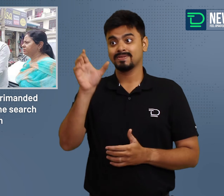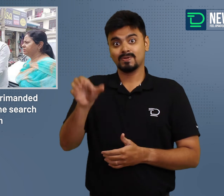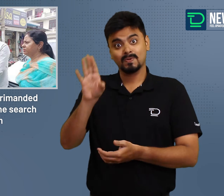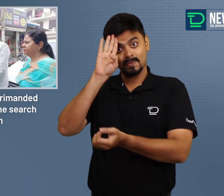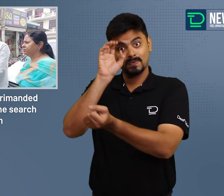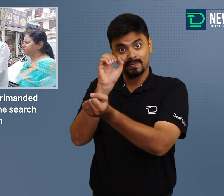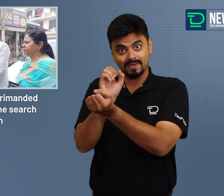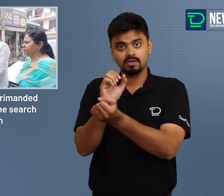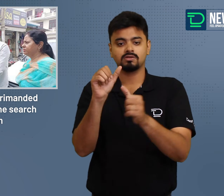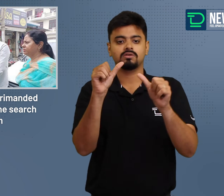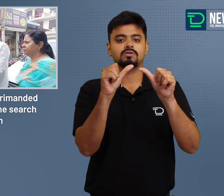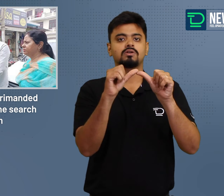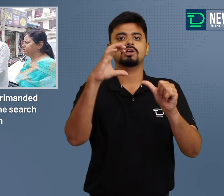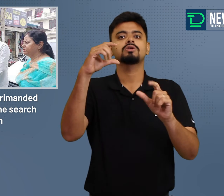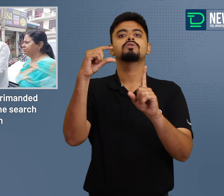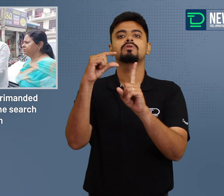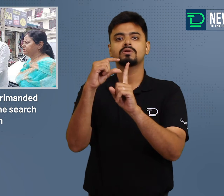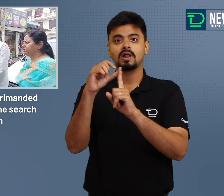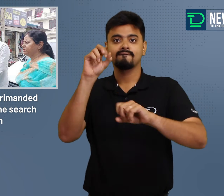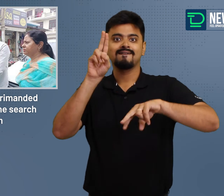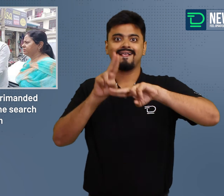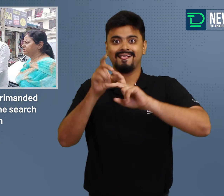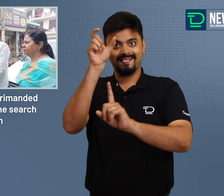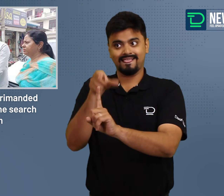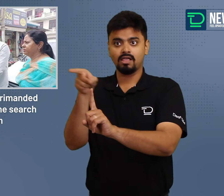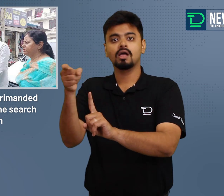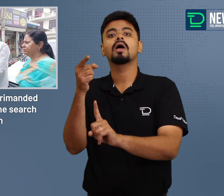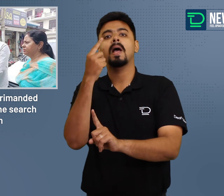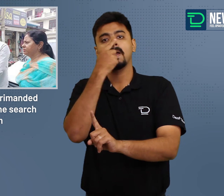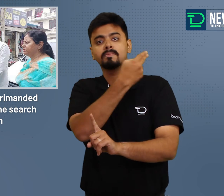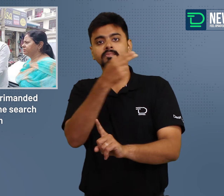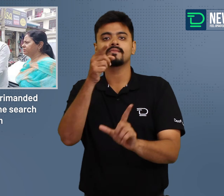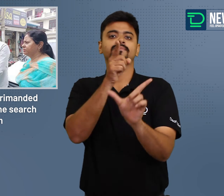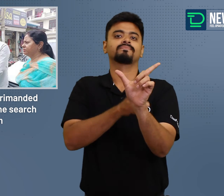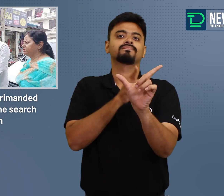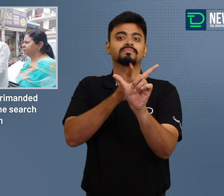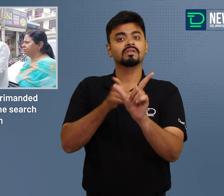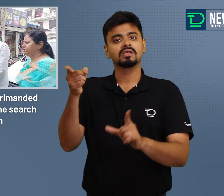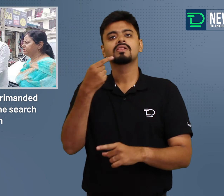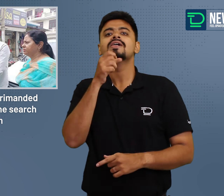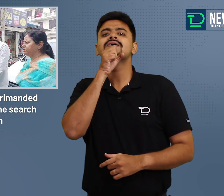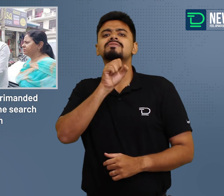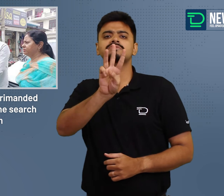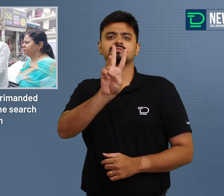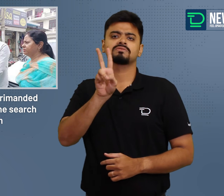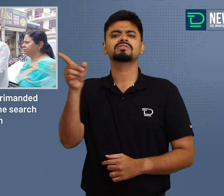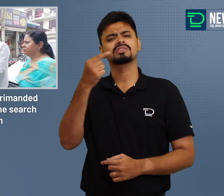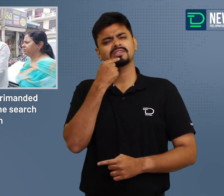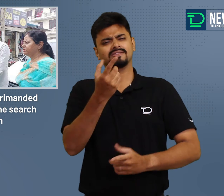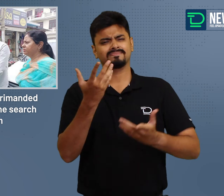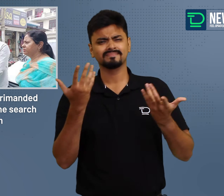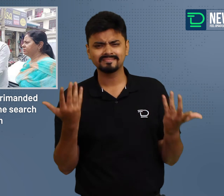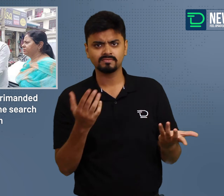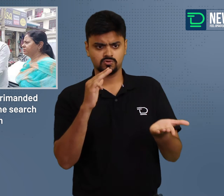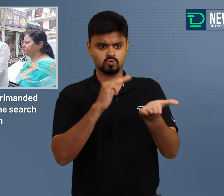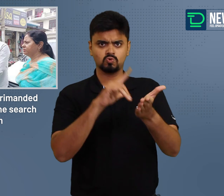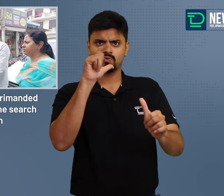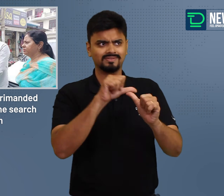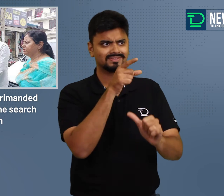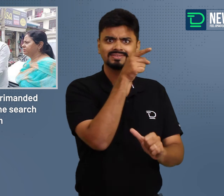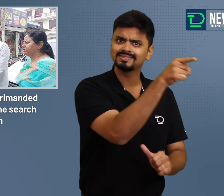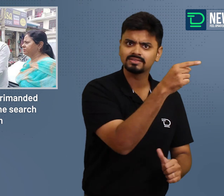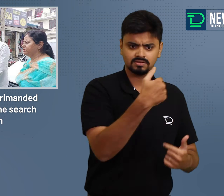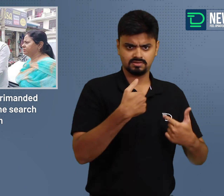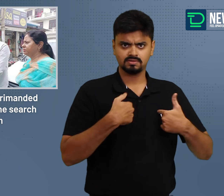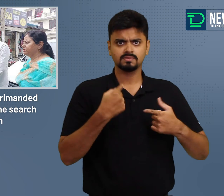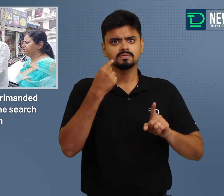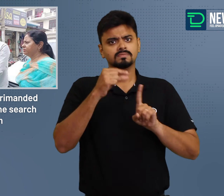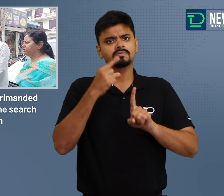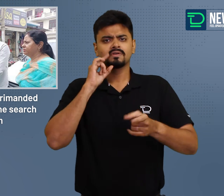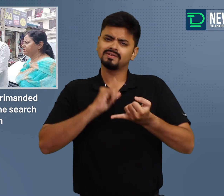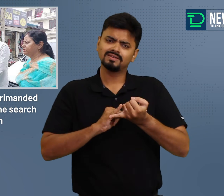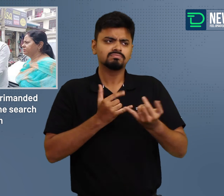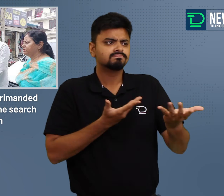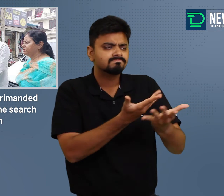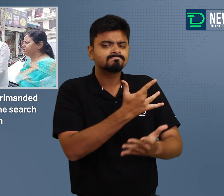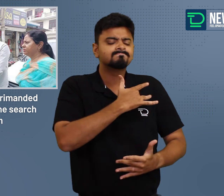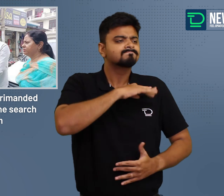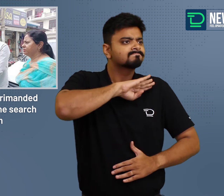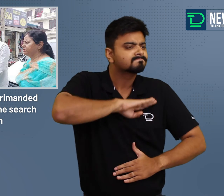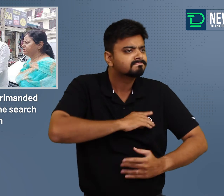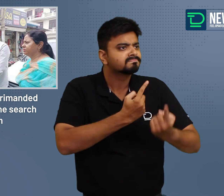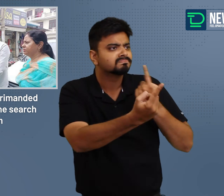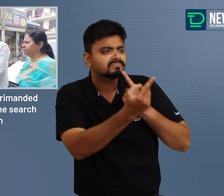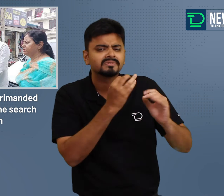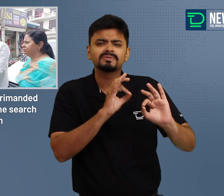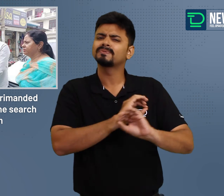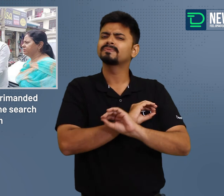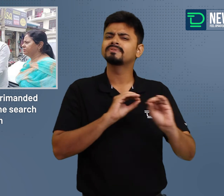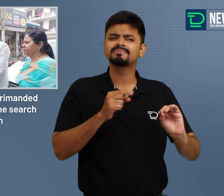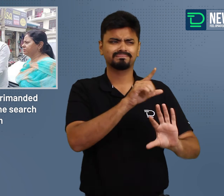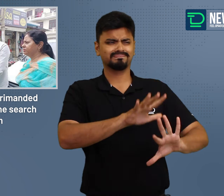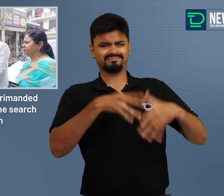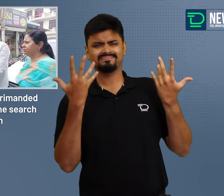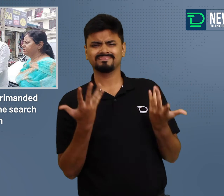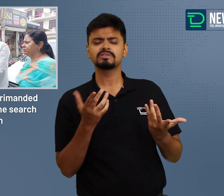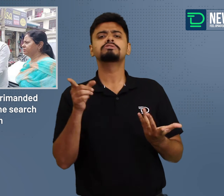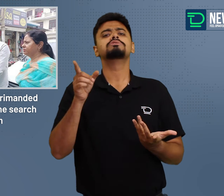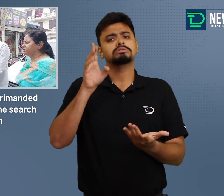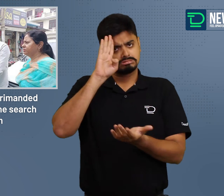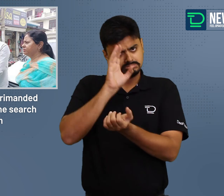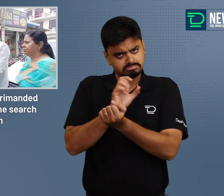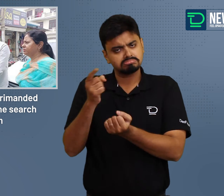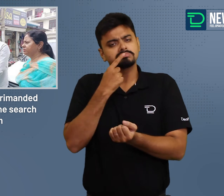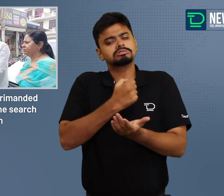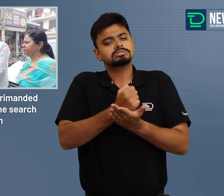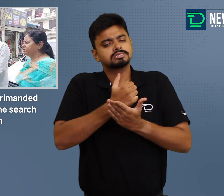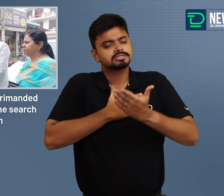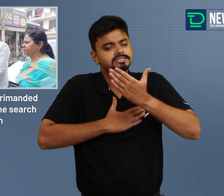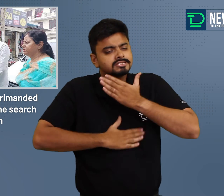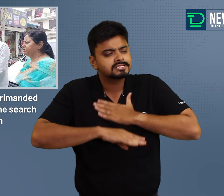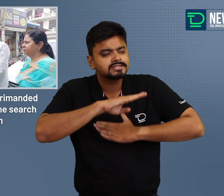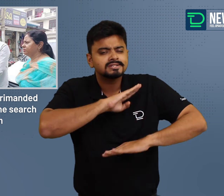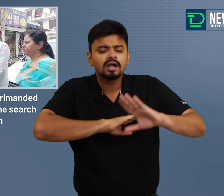ACP Yadav, the 32-year-old officer, said, “MLA behavior with IPS wasn’t polite at all but she tried to maintain her calm.